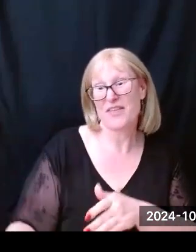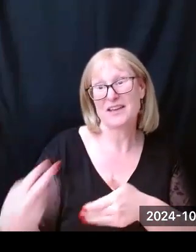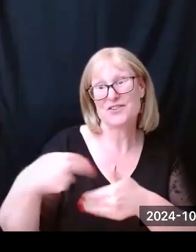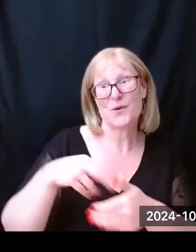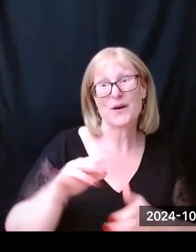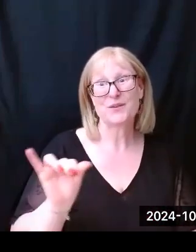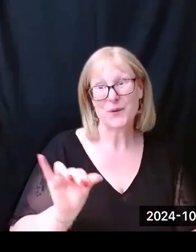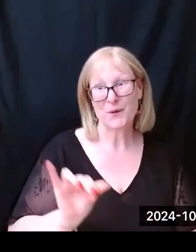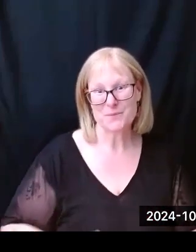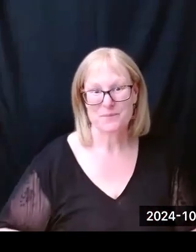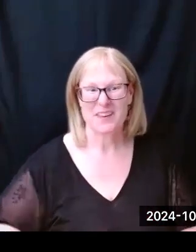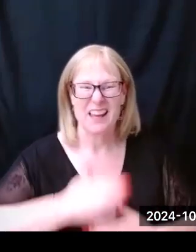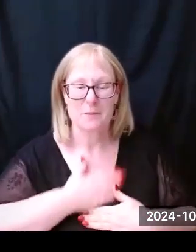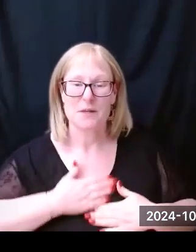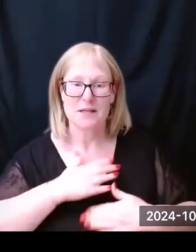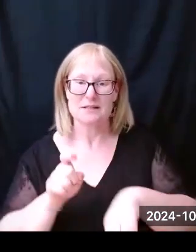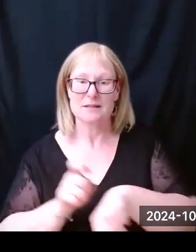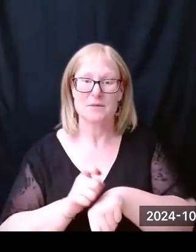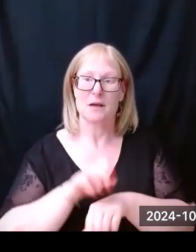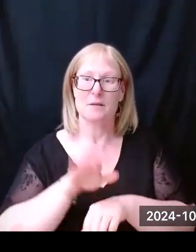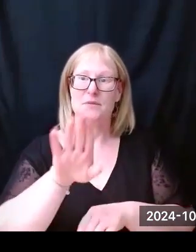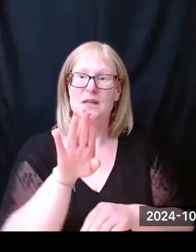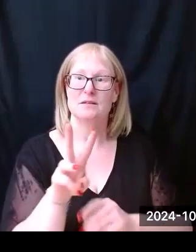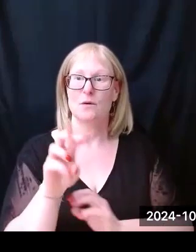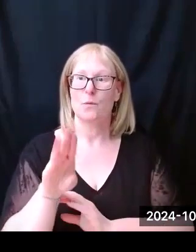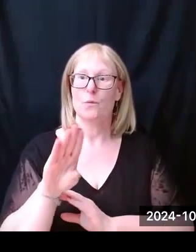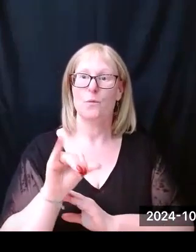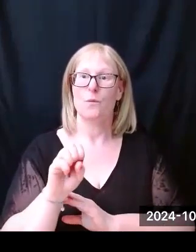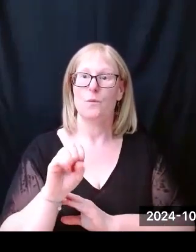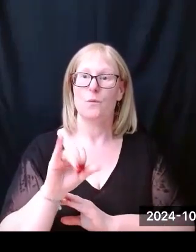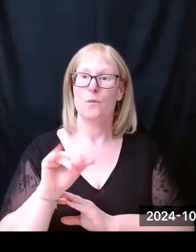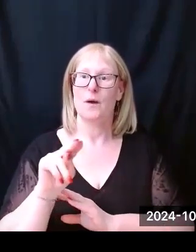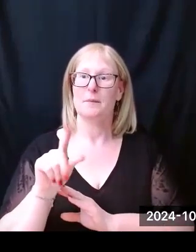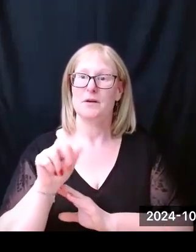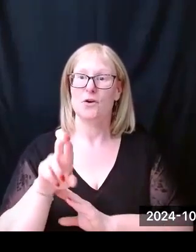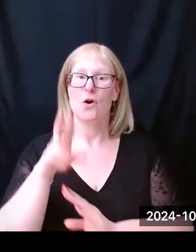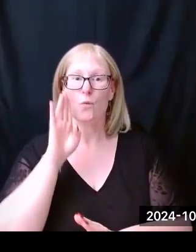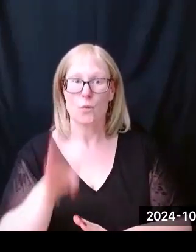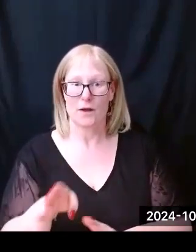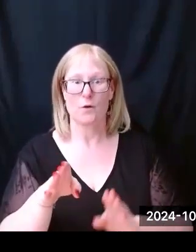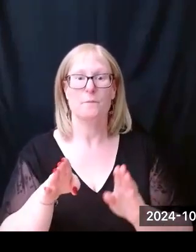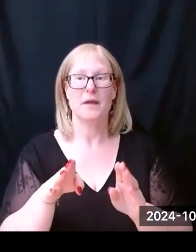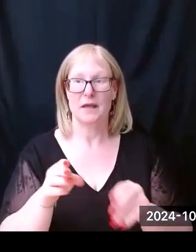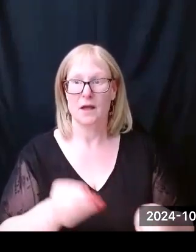Please give us some time, but this webinar will be posted on the CSDE website in multiple languages.